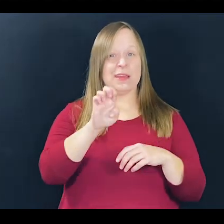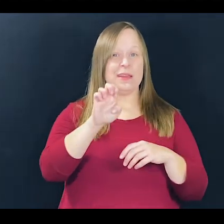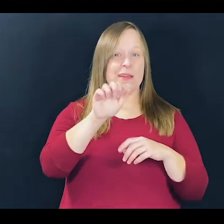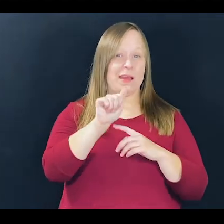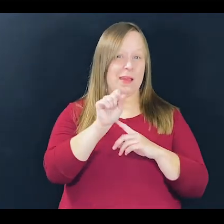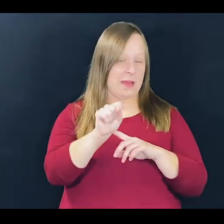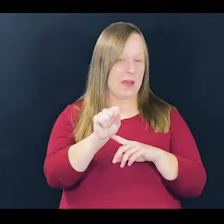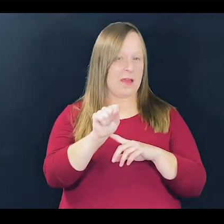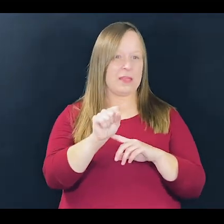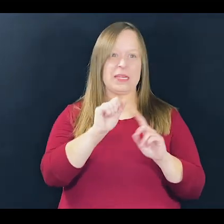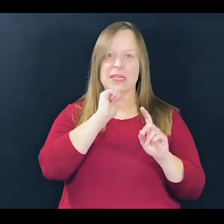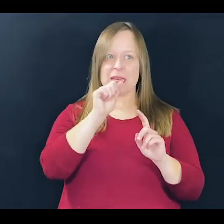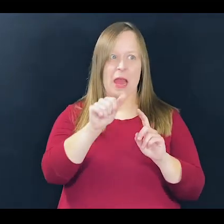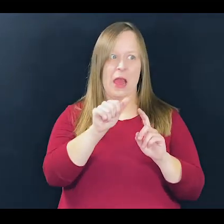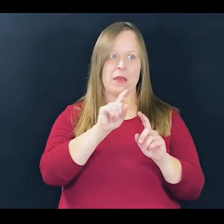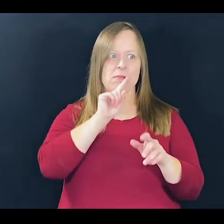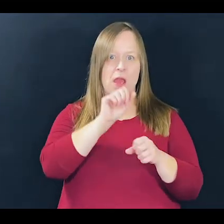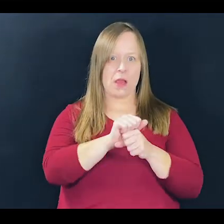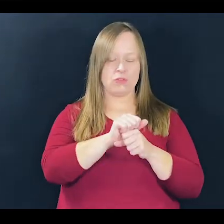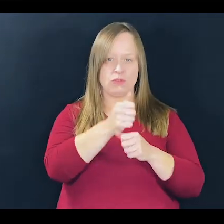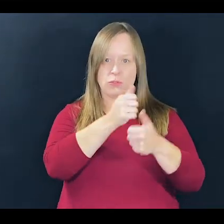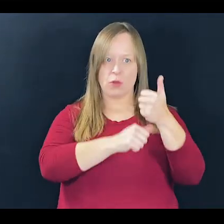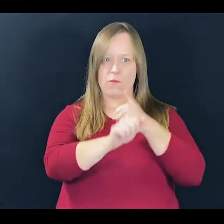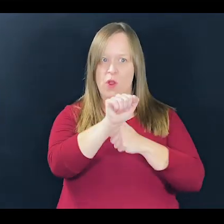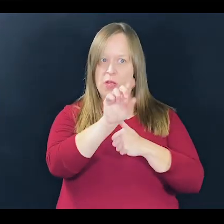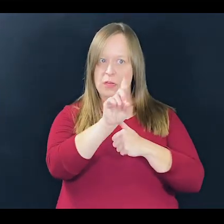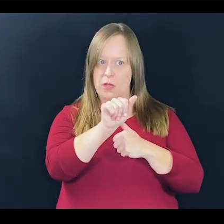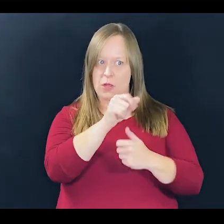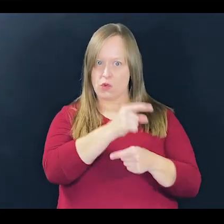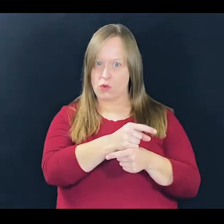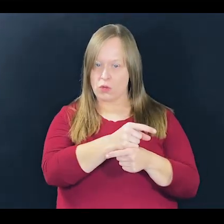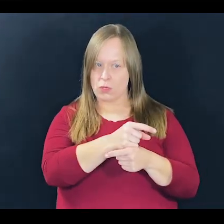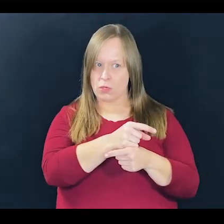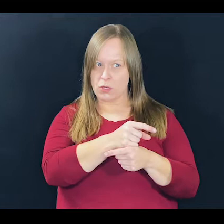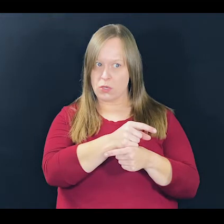support animals are not in fact covered under the ADA currently. Is that